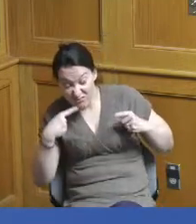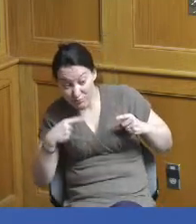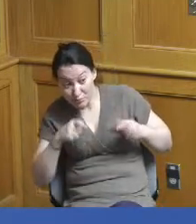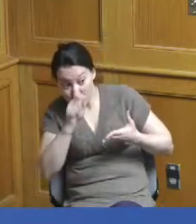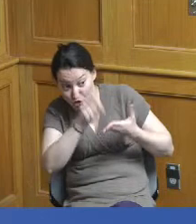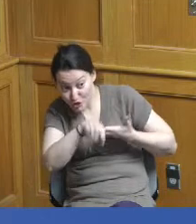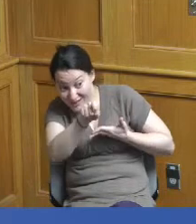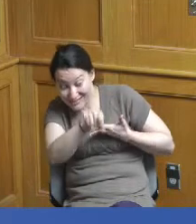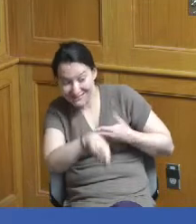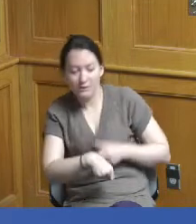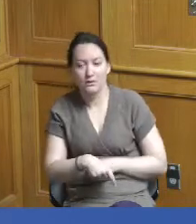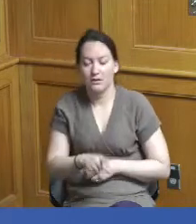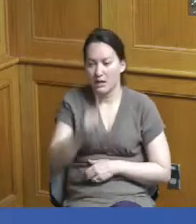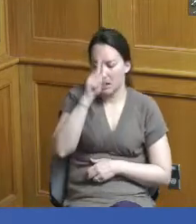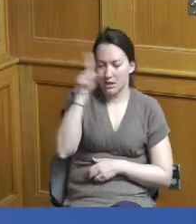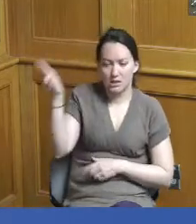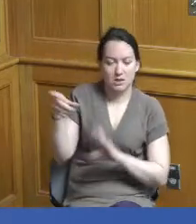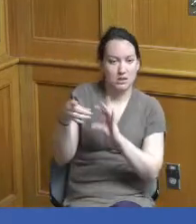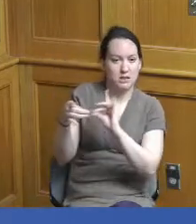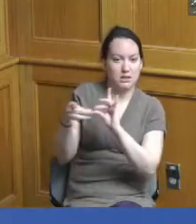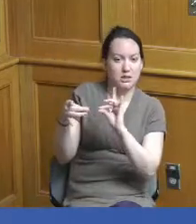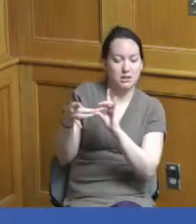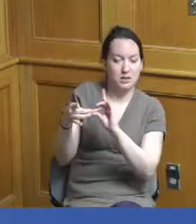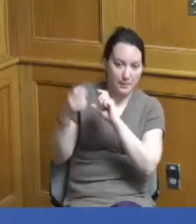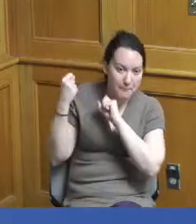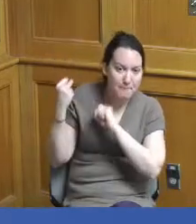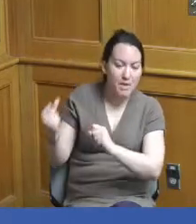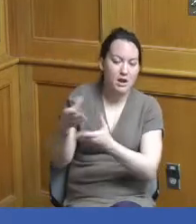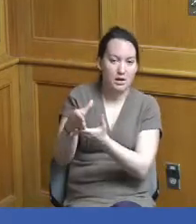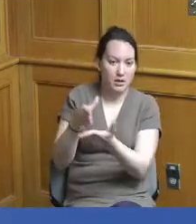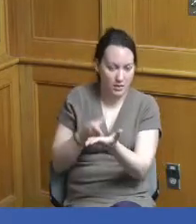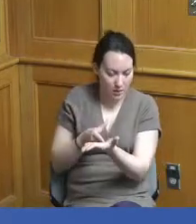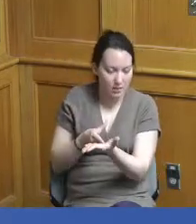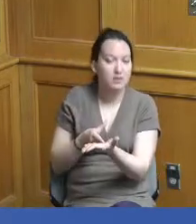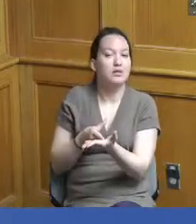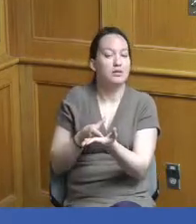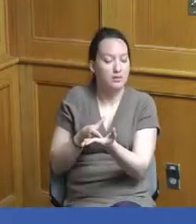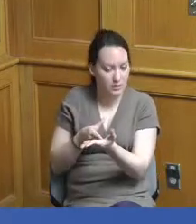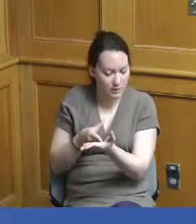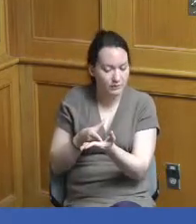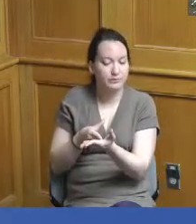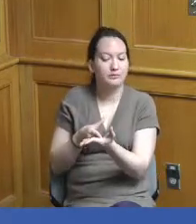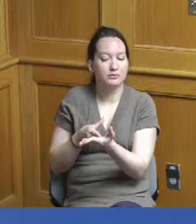I think he had indicated when he was here that a significant portion of that would include a a